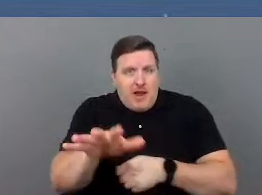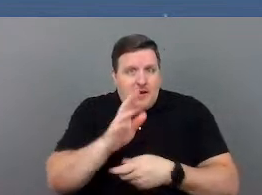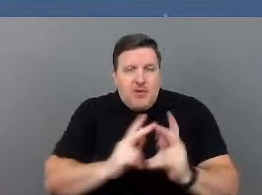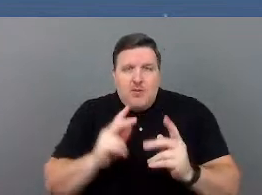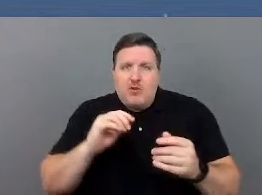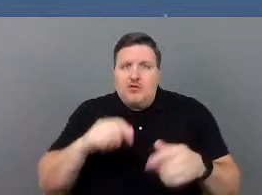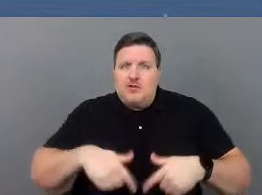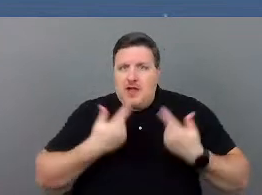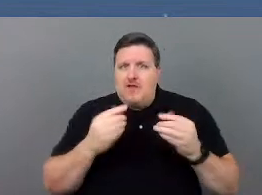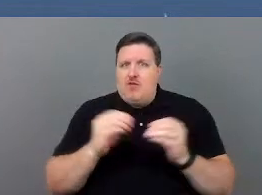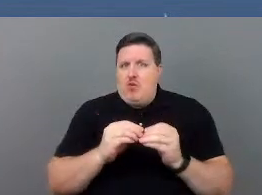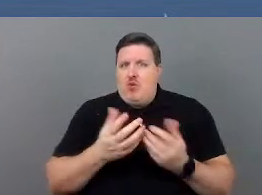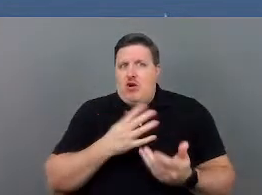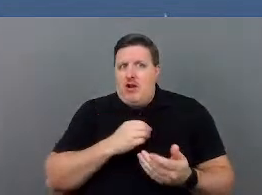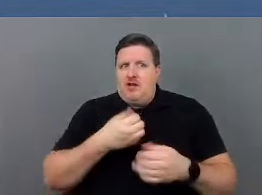PEOPLE WHO ARE OFTEN UNABLE TO FIND ADEQUATE EMPLOYMENT